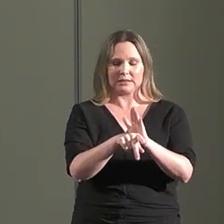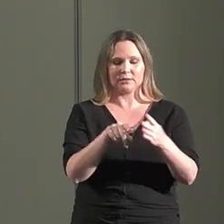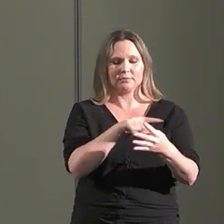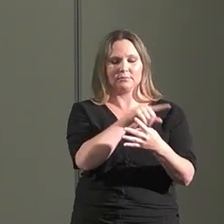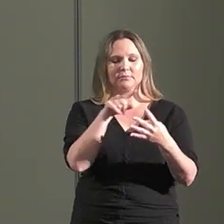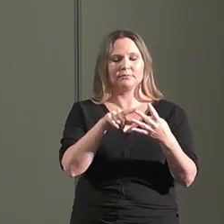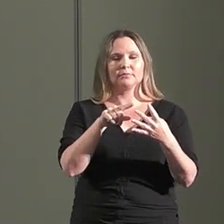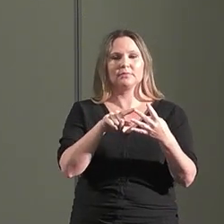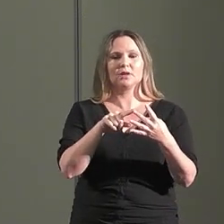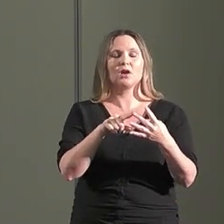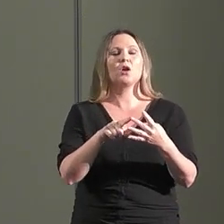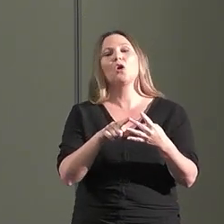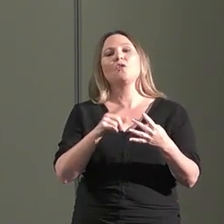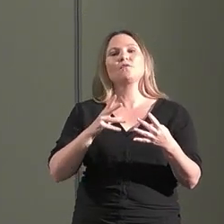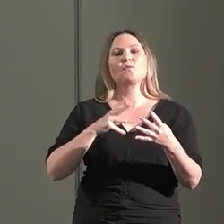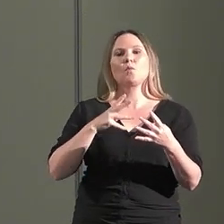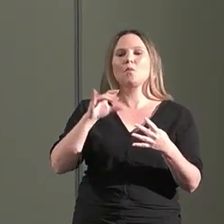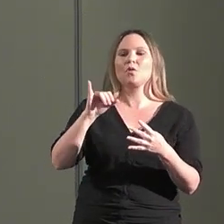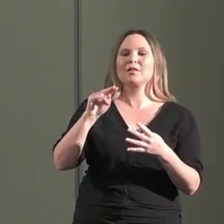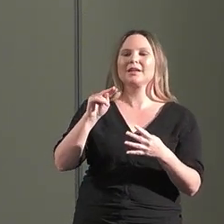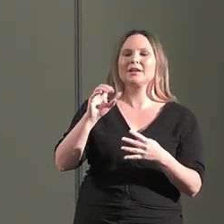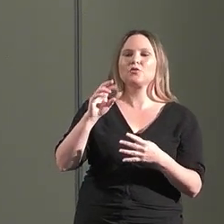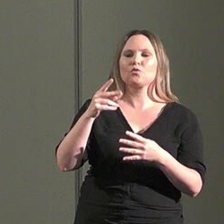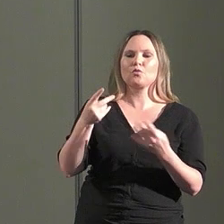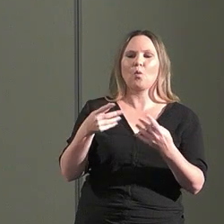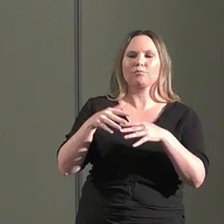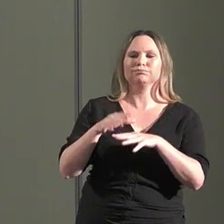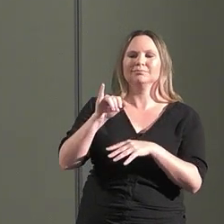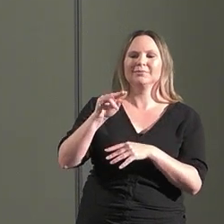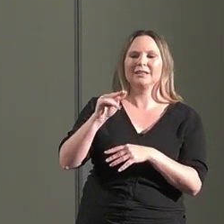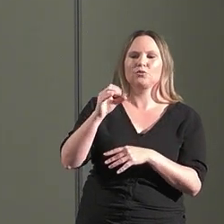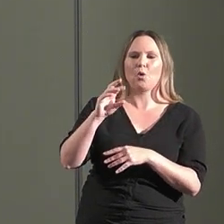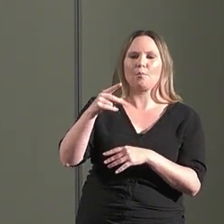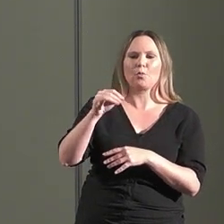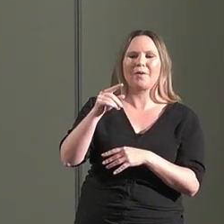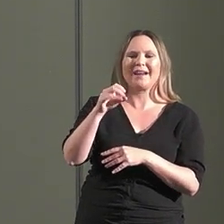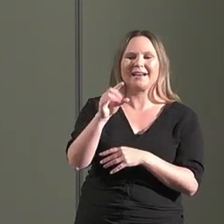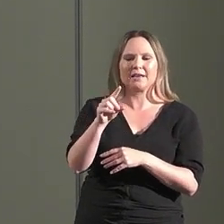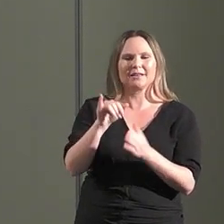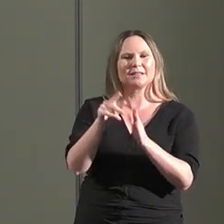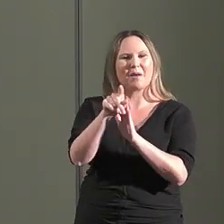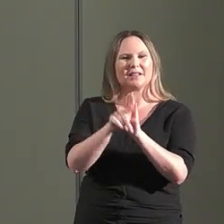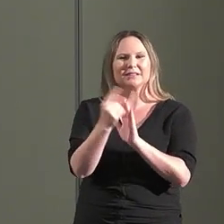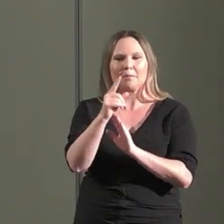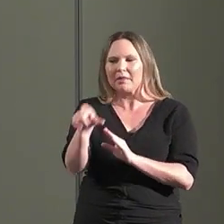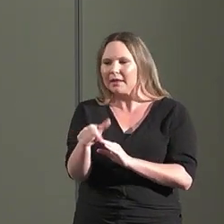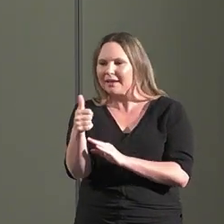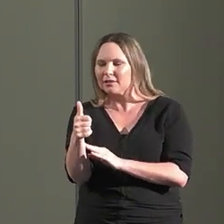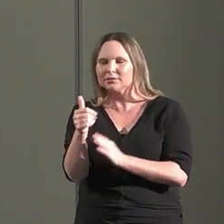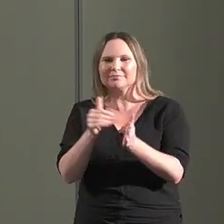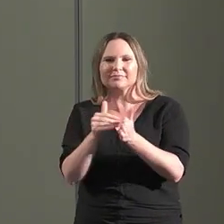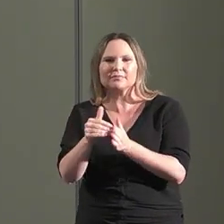Formal incorporated that is a policy about something else. Often it was website policy.